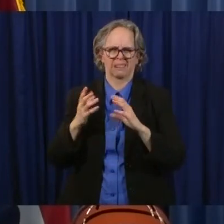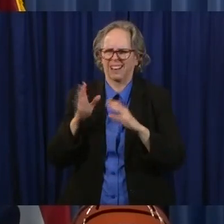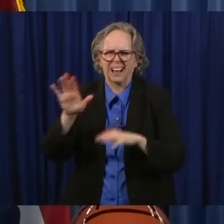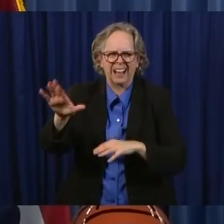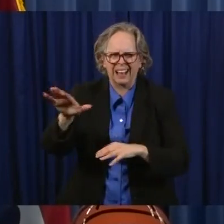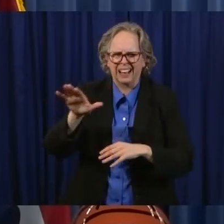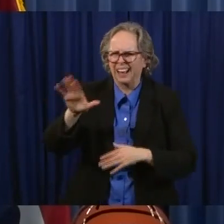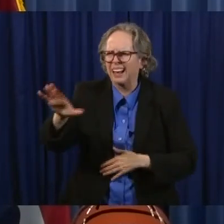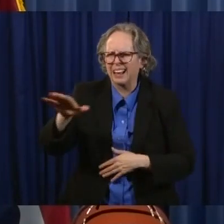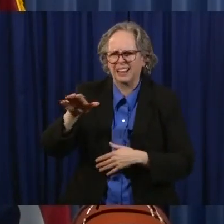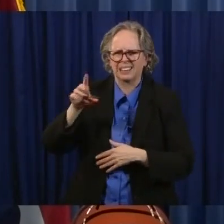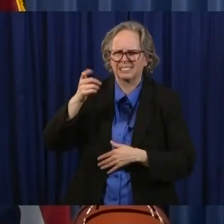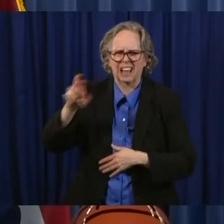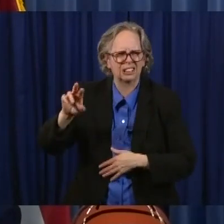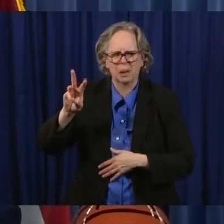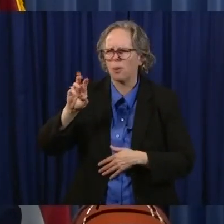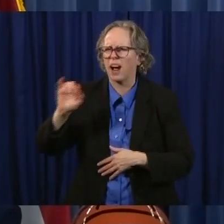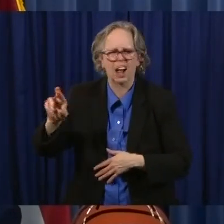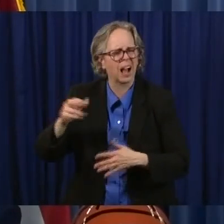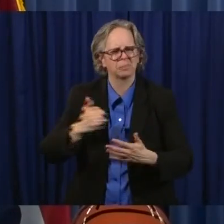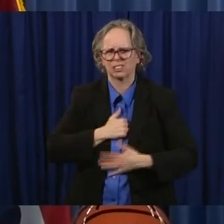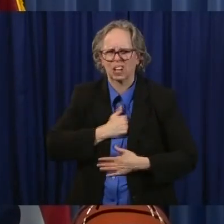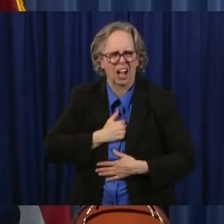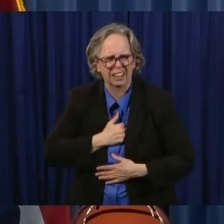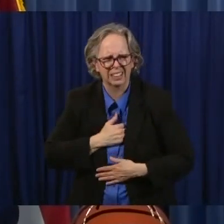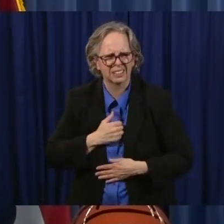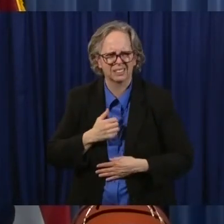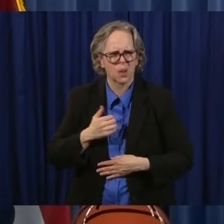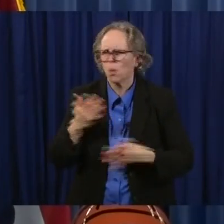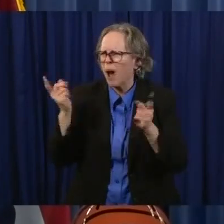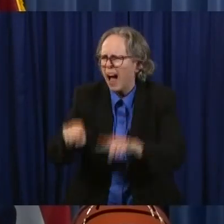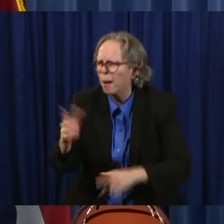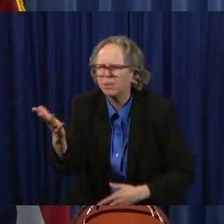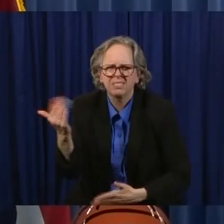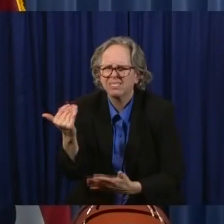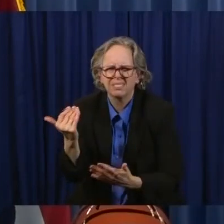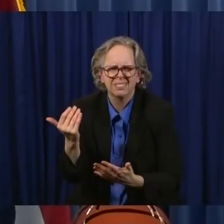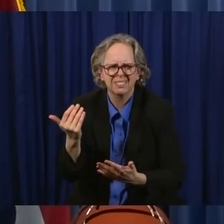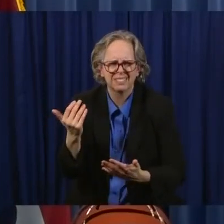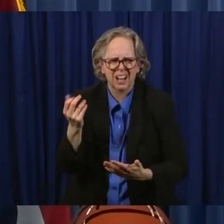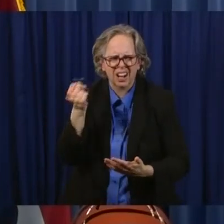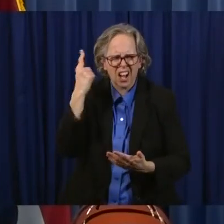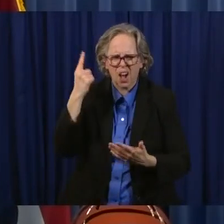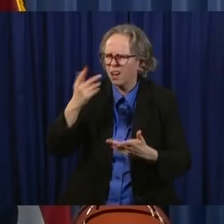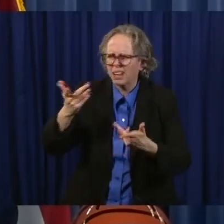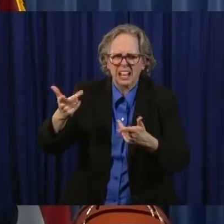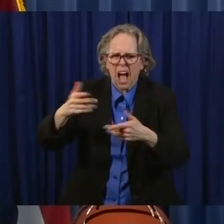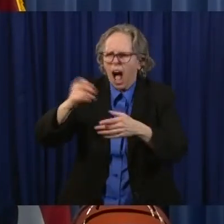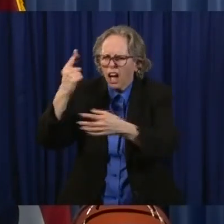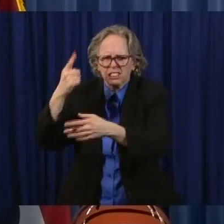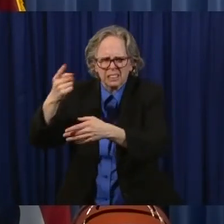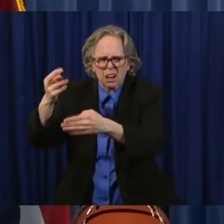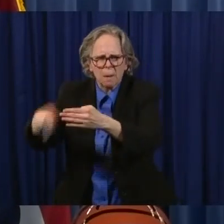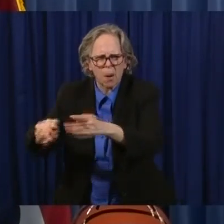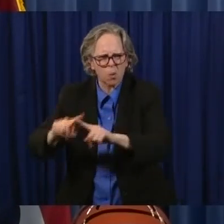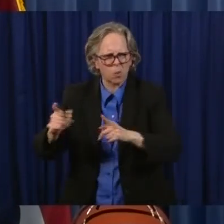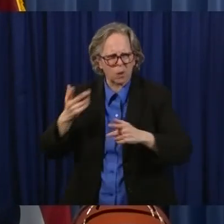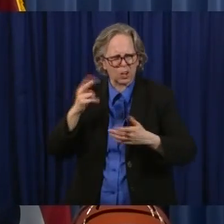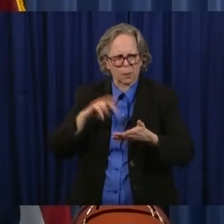SAYING THAT IS DEFINITIVE. WE ARE SAYING THERE IS A CHANCE THAT AN AFFECTION WOULD OCCUR.